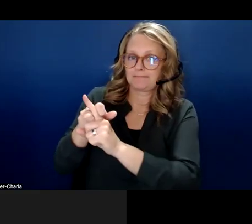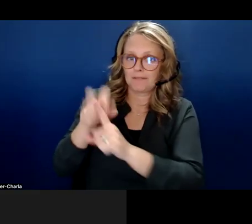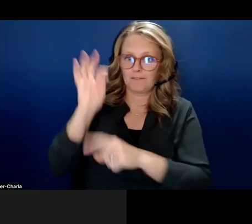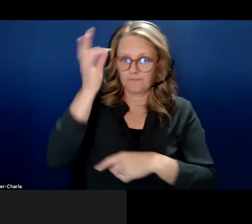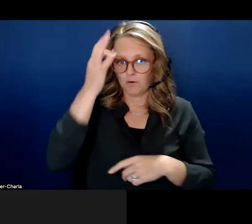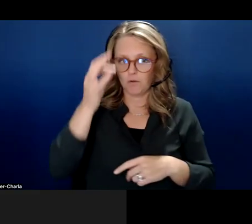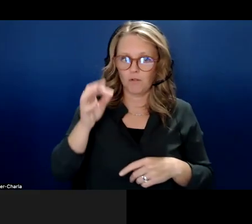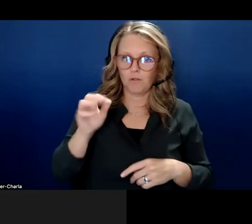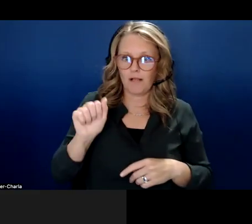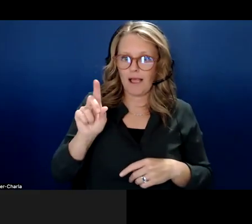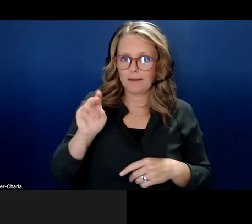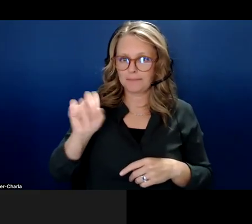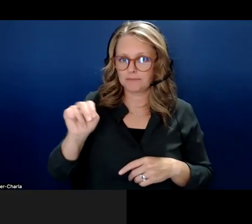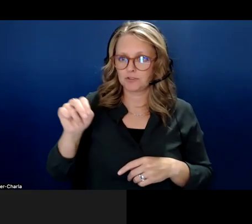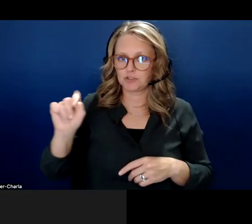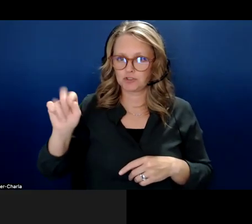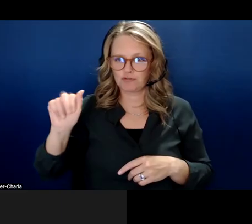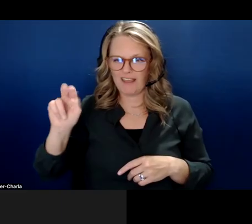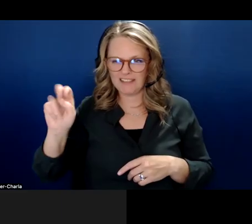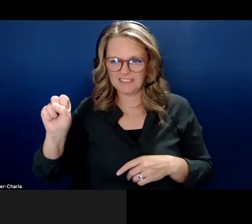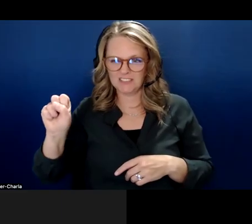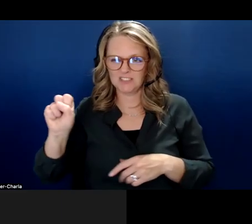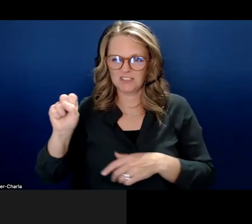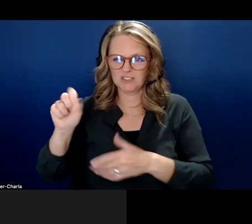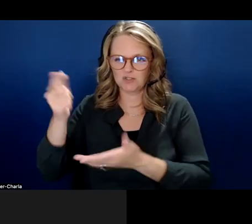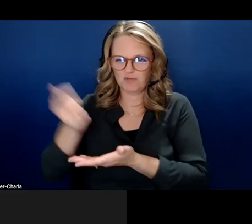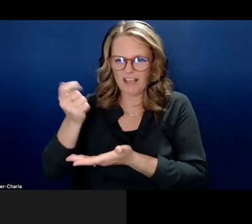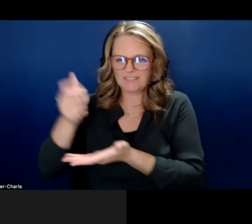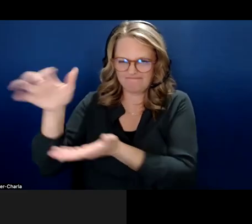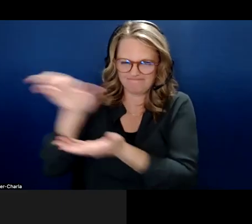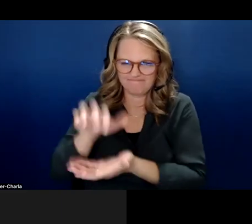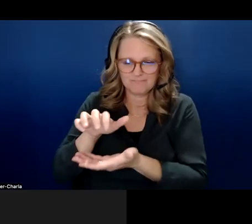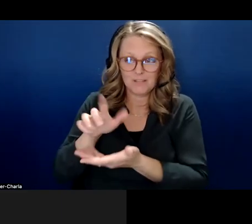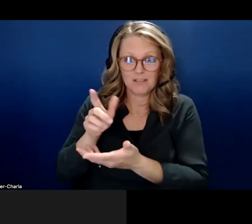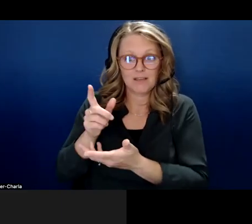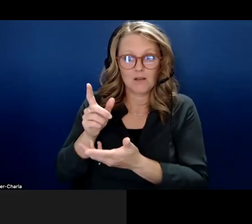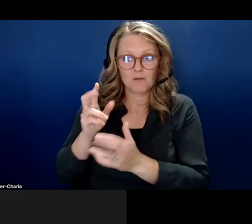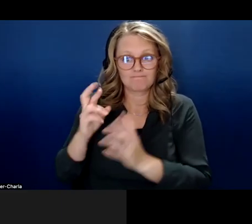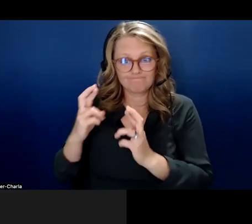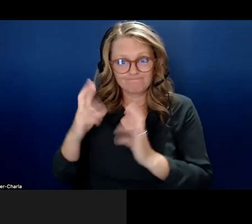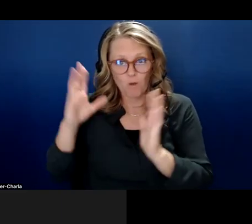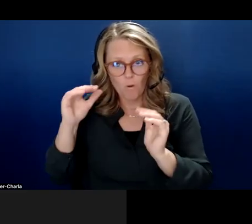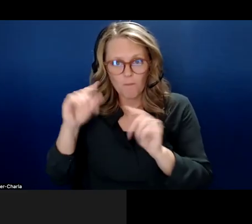but we're not necessarily banking on it. Just with all the uncertainty in general